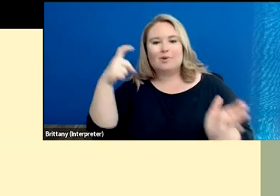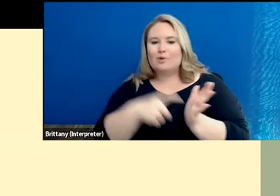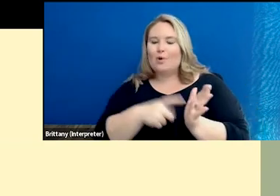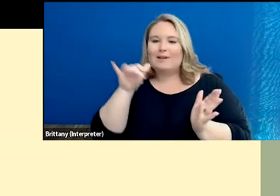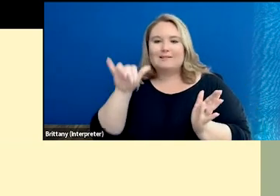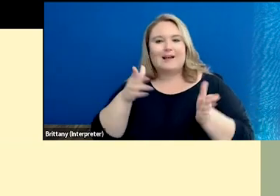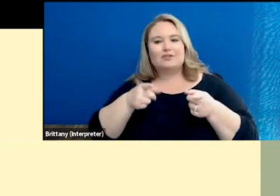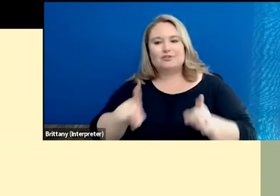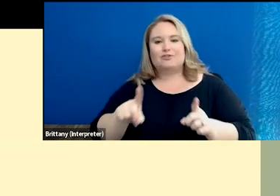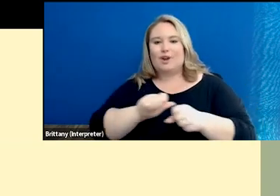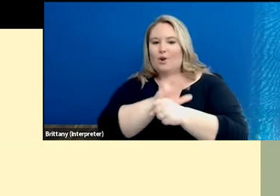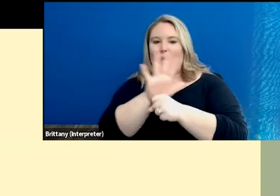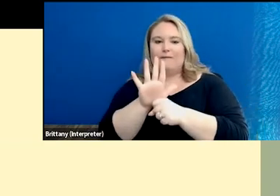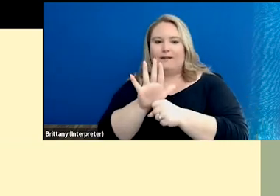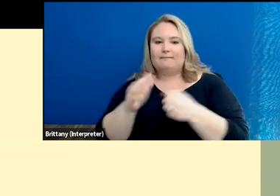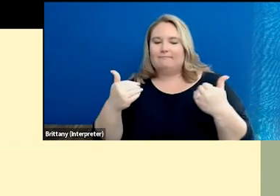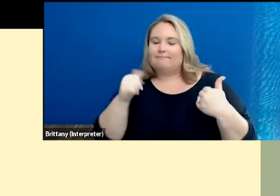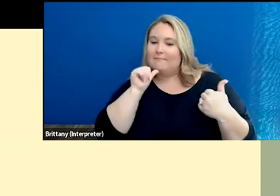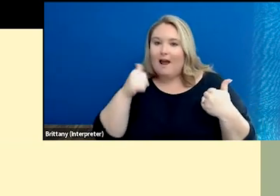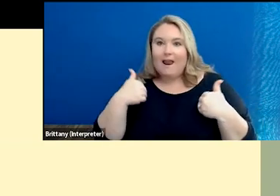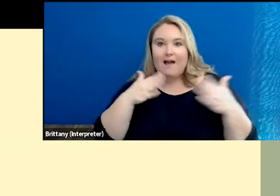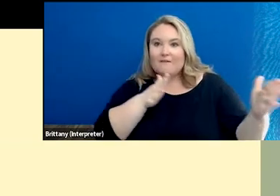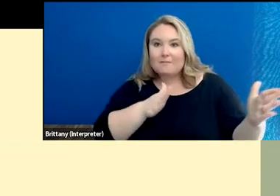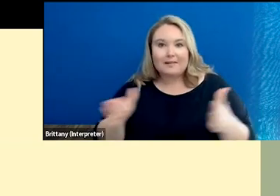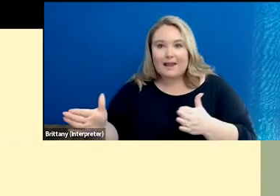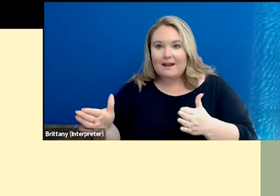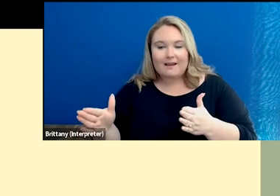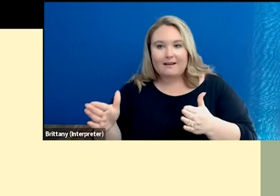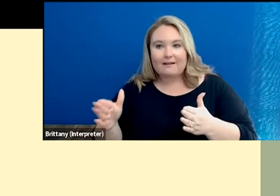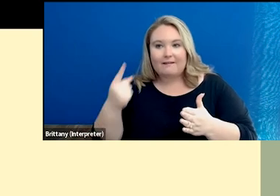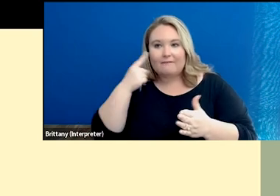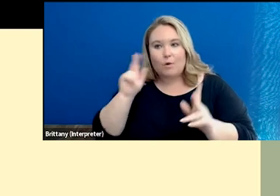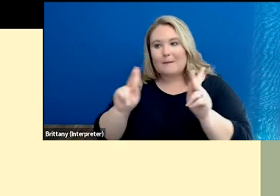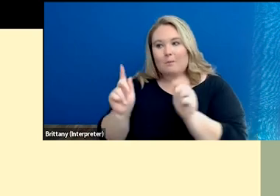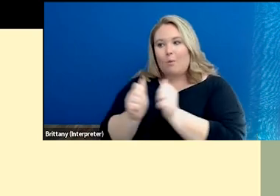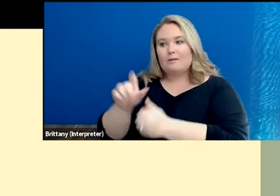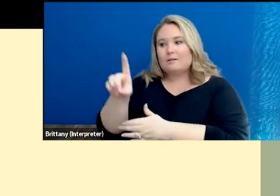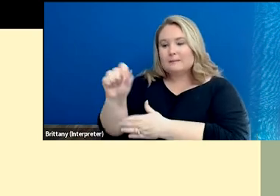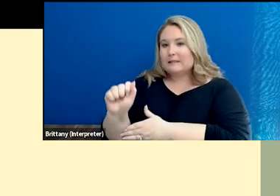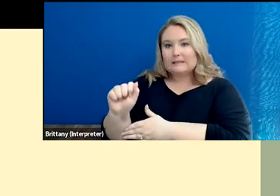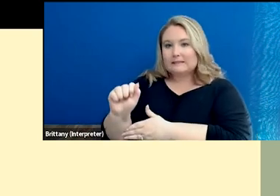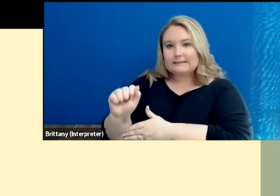there was a lack of planning for integration of people with disabilities into the plan.